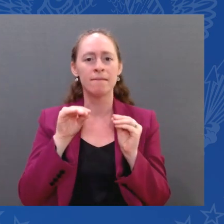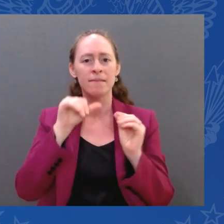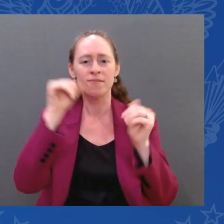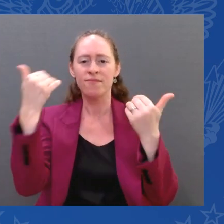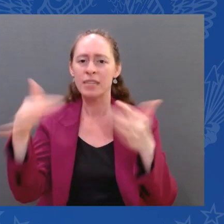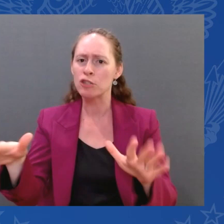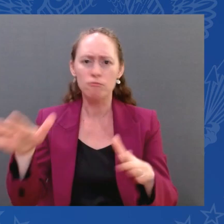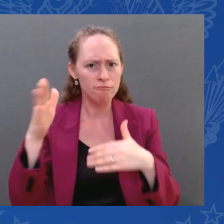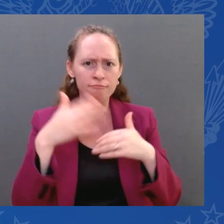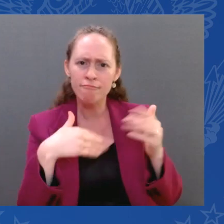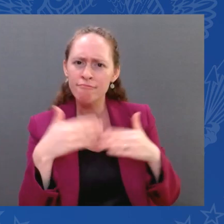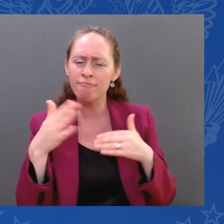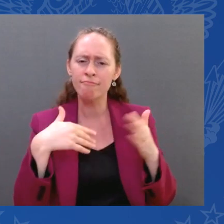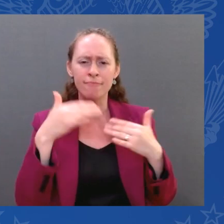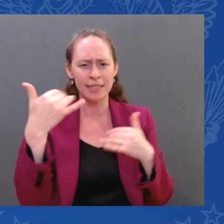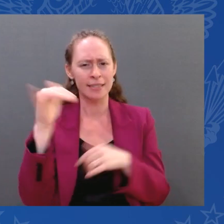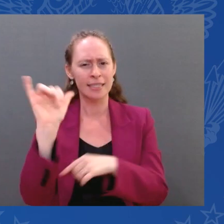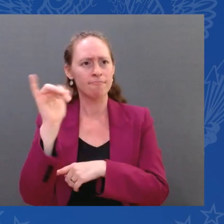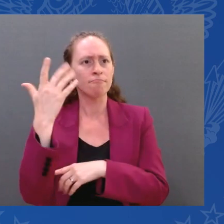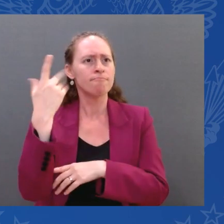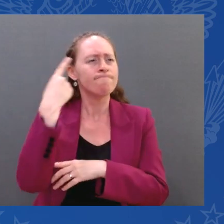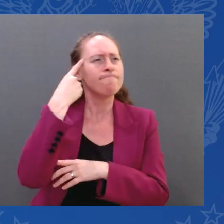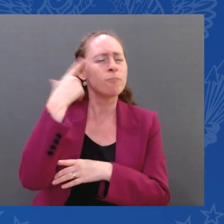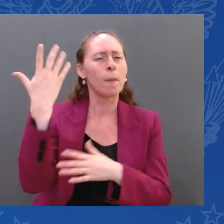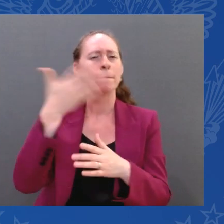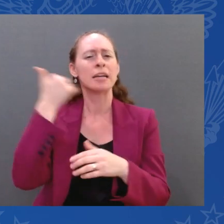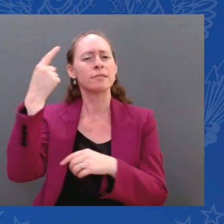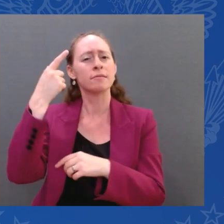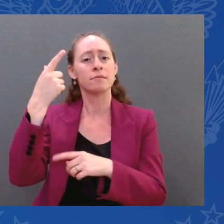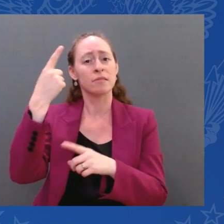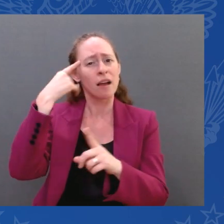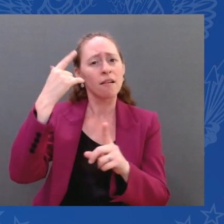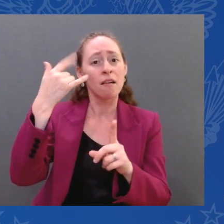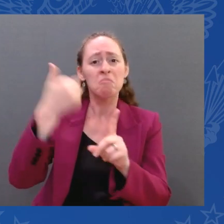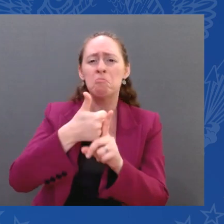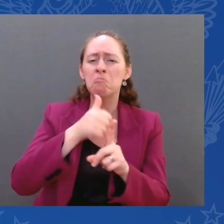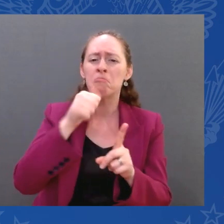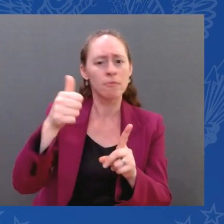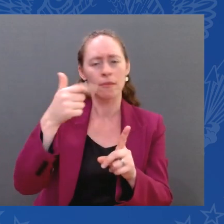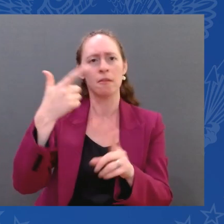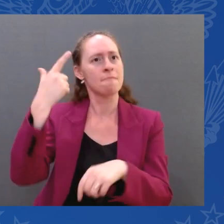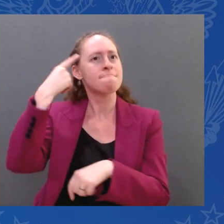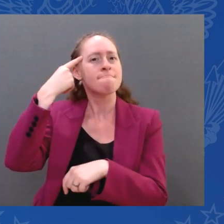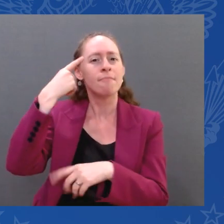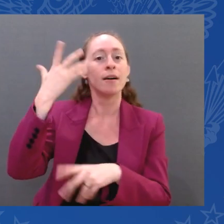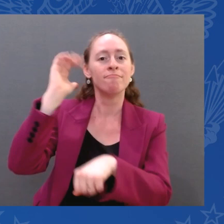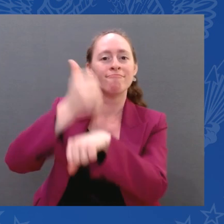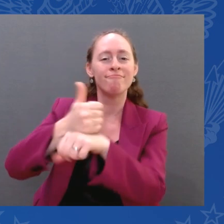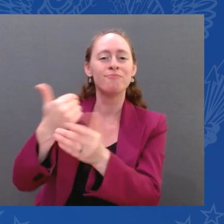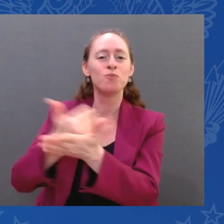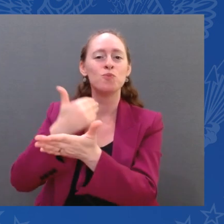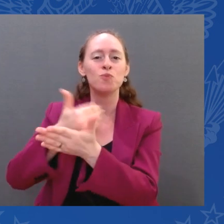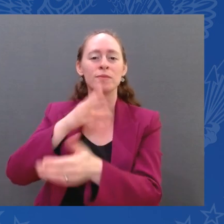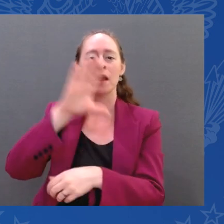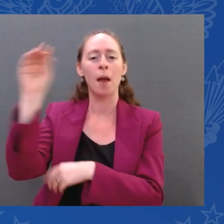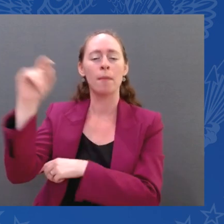he created one of the most important companies in history bringing computing into homes and phones and revolutionizing our way of life.